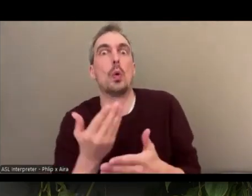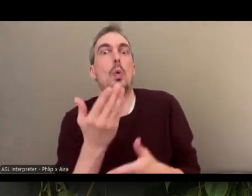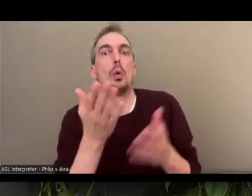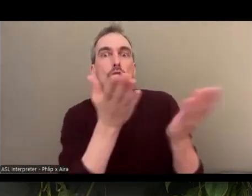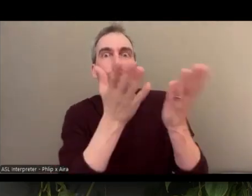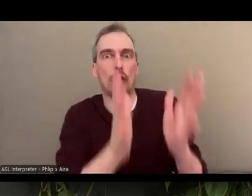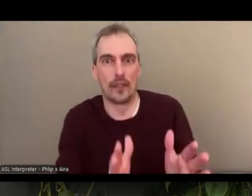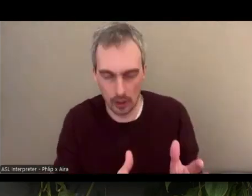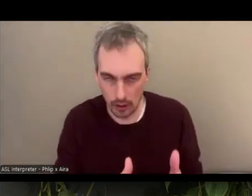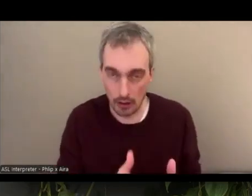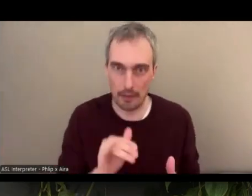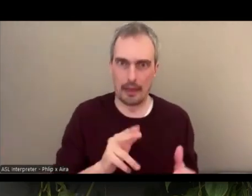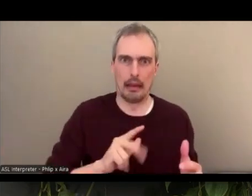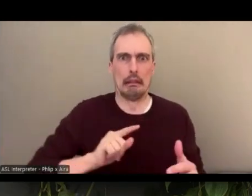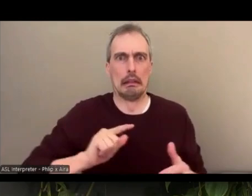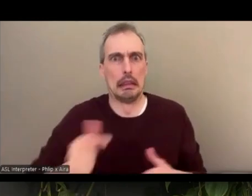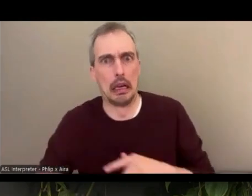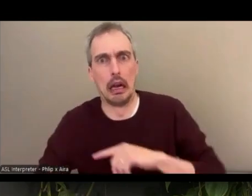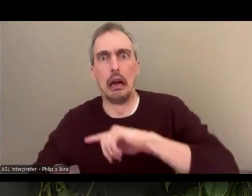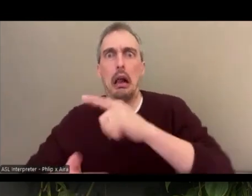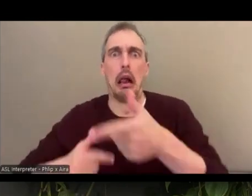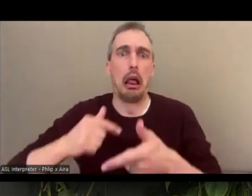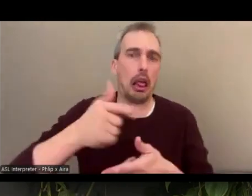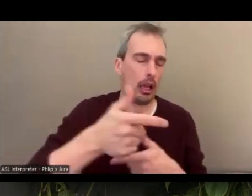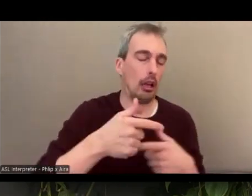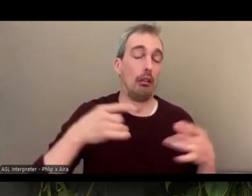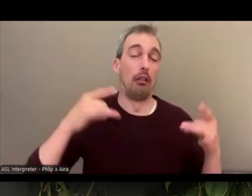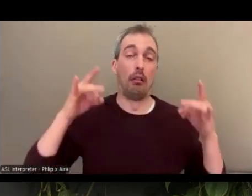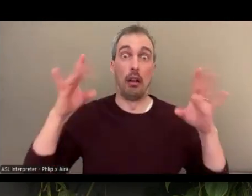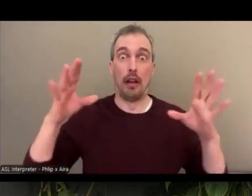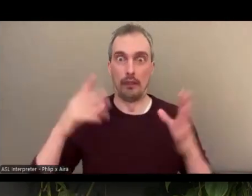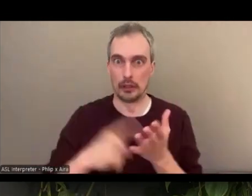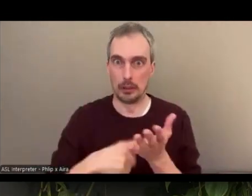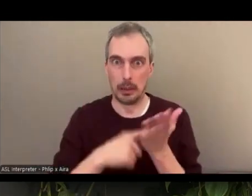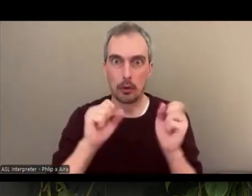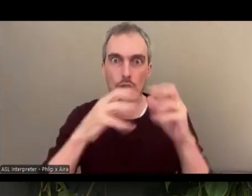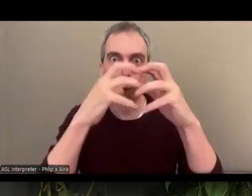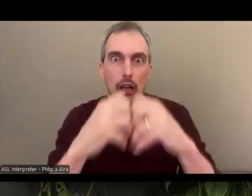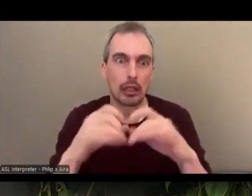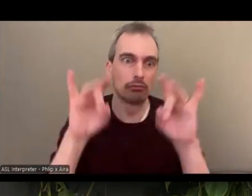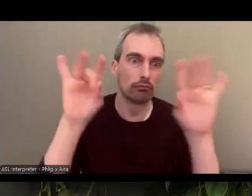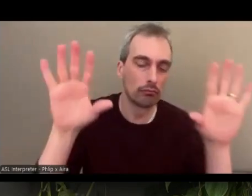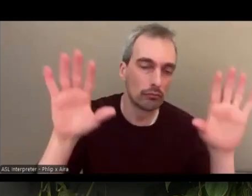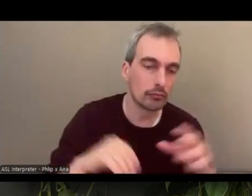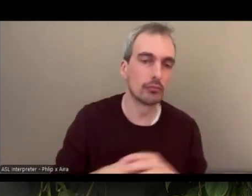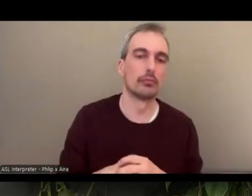Continuous integration, CI, refers to systems that bundle software into a known working version.